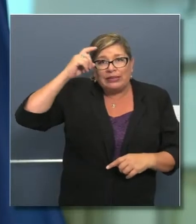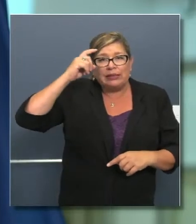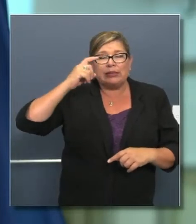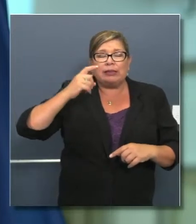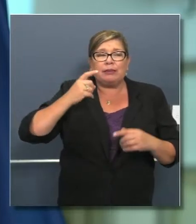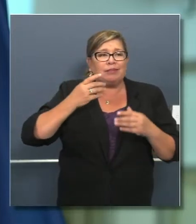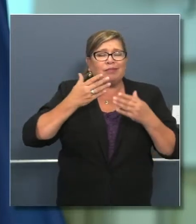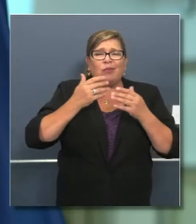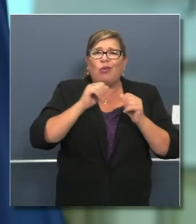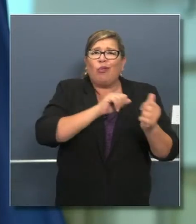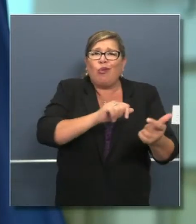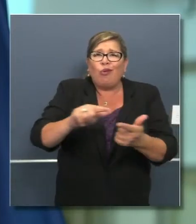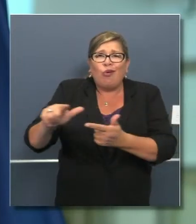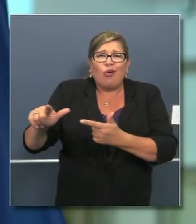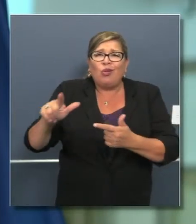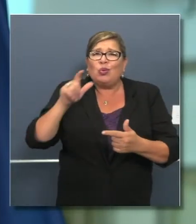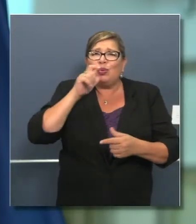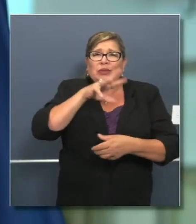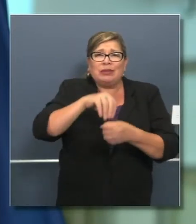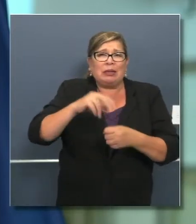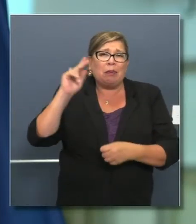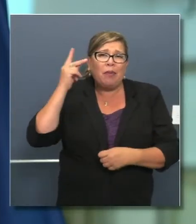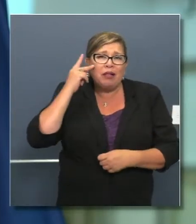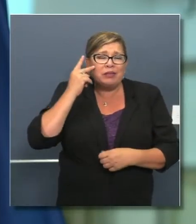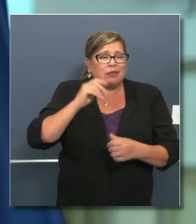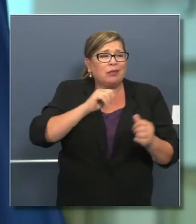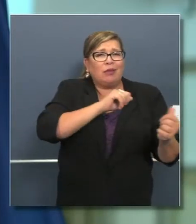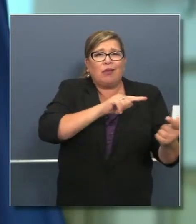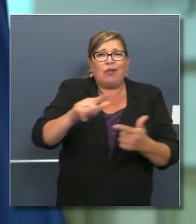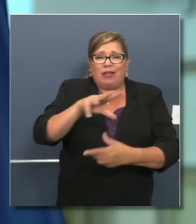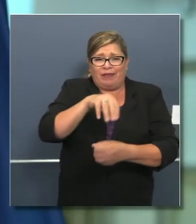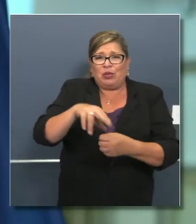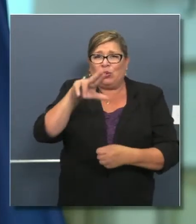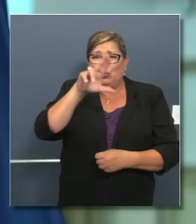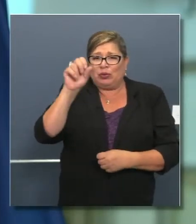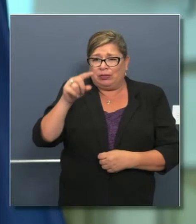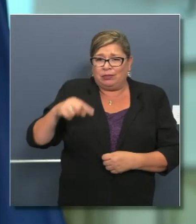the political spectrum across this country of the power of potency and importance of doing